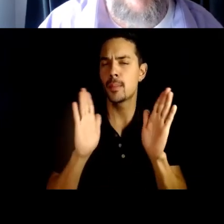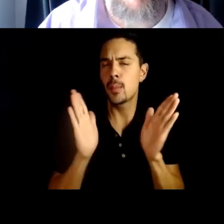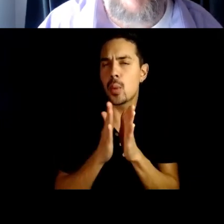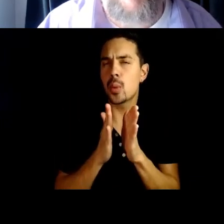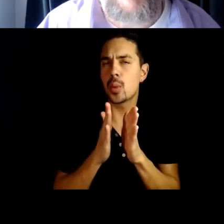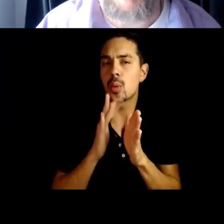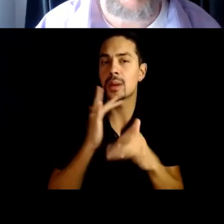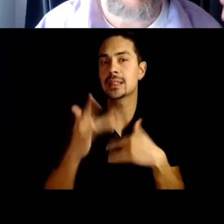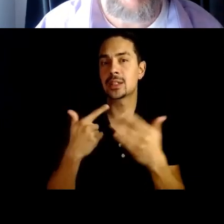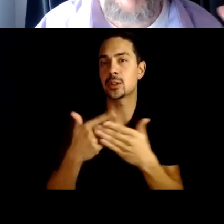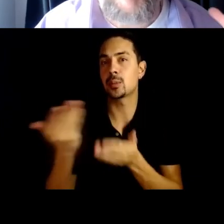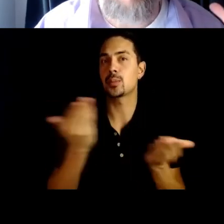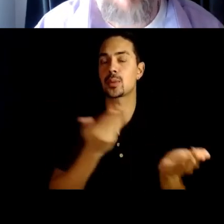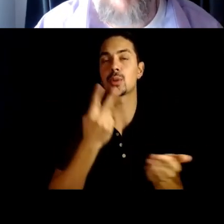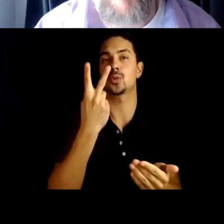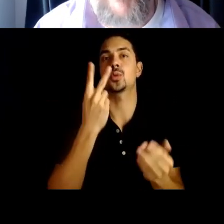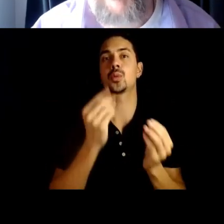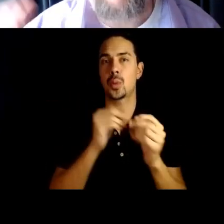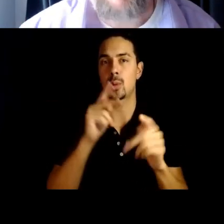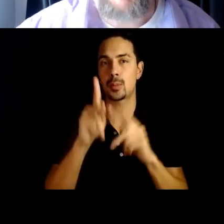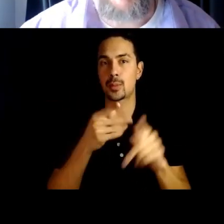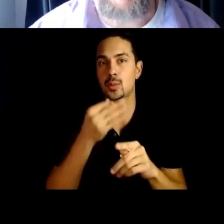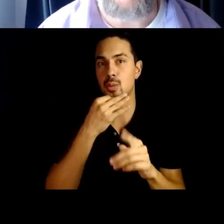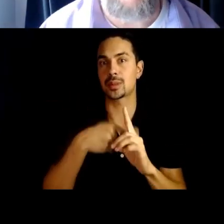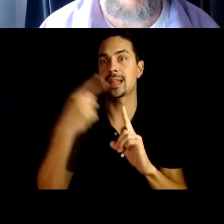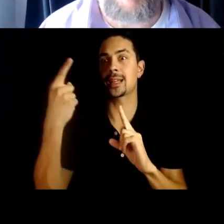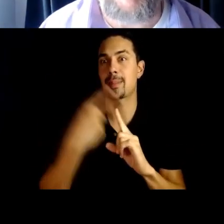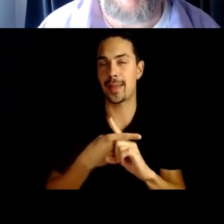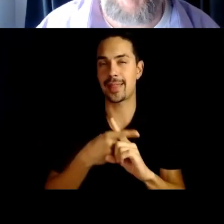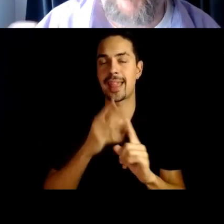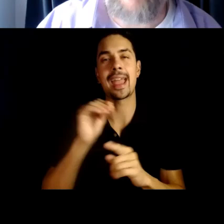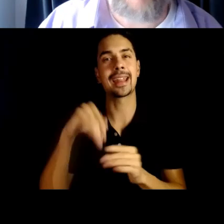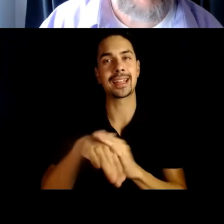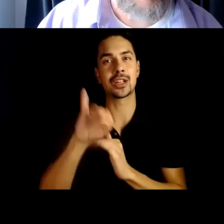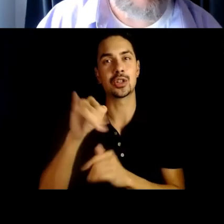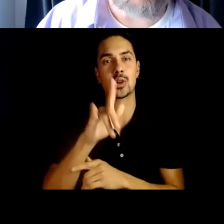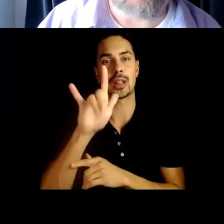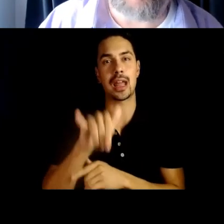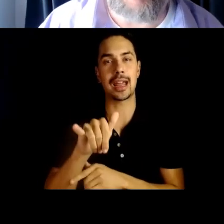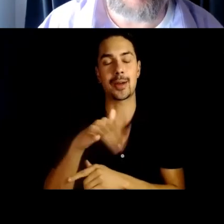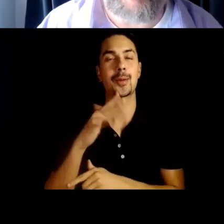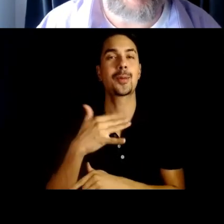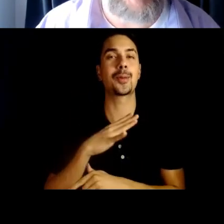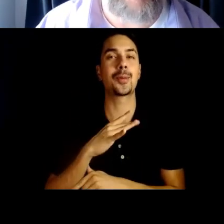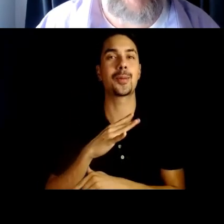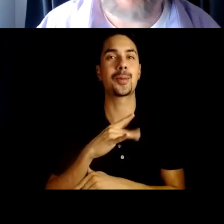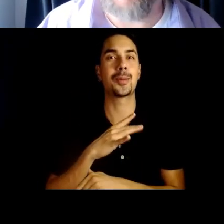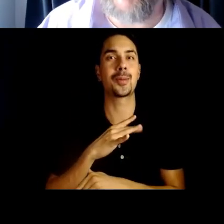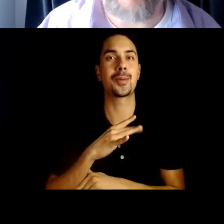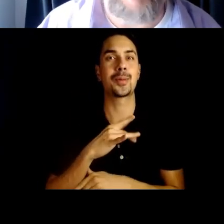in the next month and then, again, in July. So we have some really exciting stuff coming up ahead